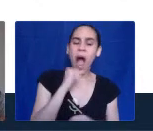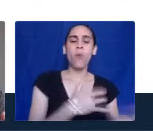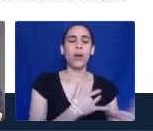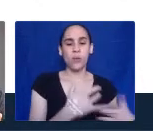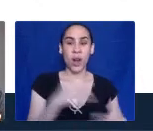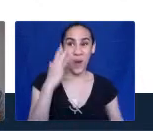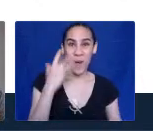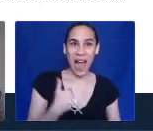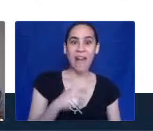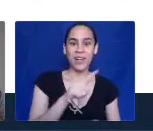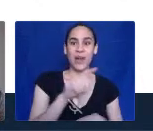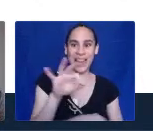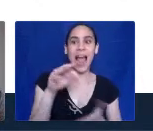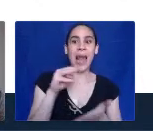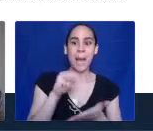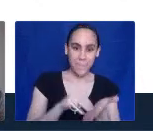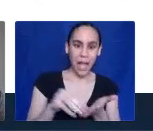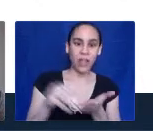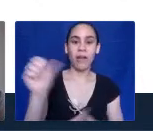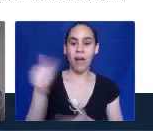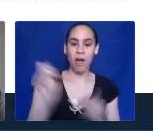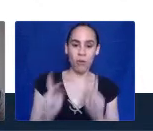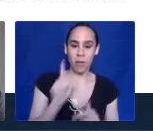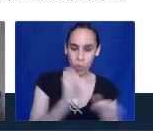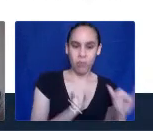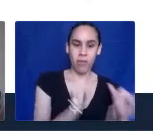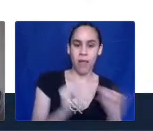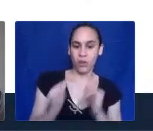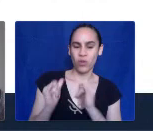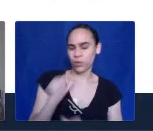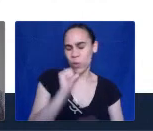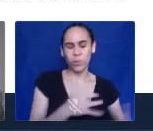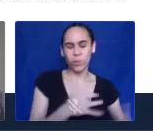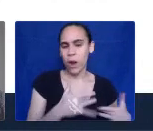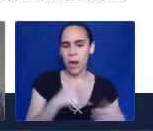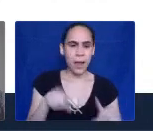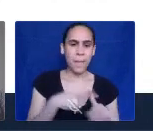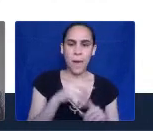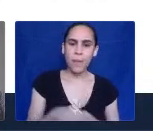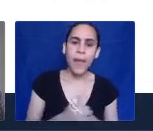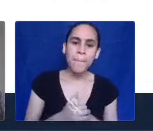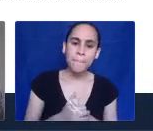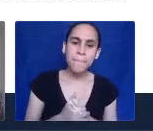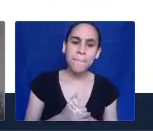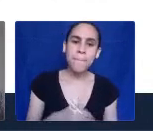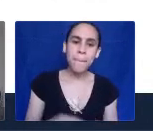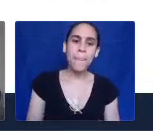million other people like you right now so don't worry about that um so nargis has a question